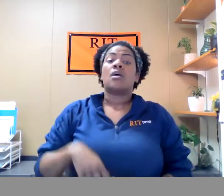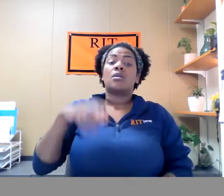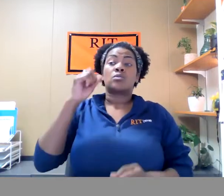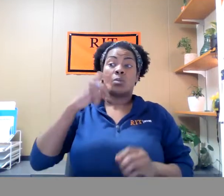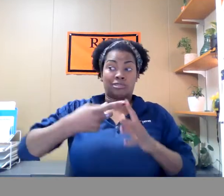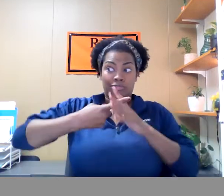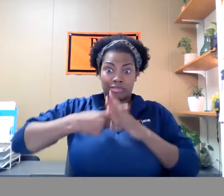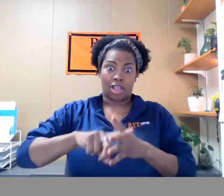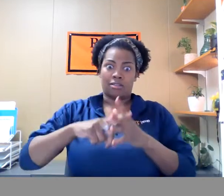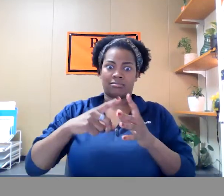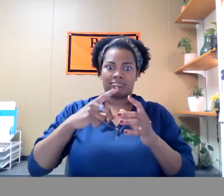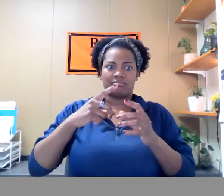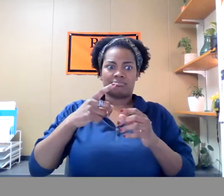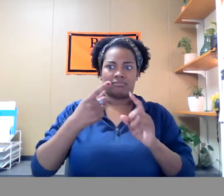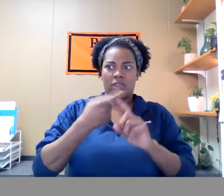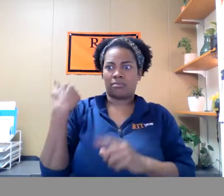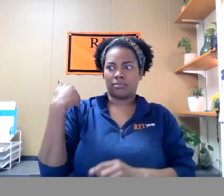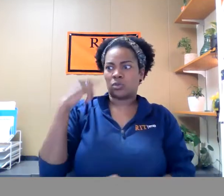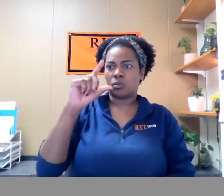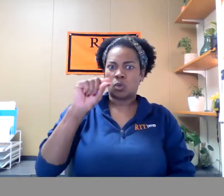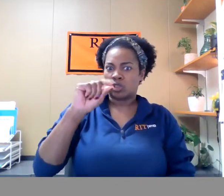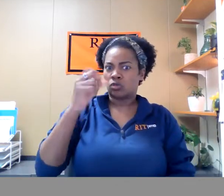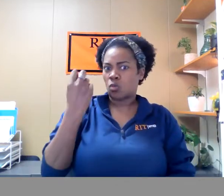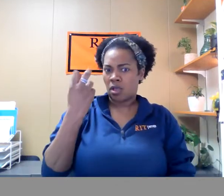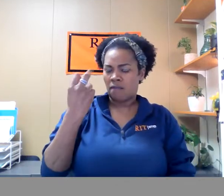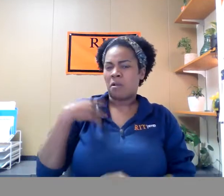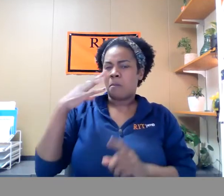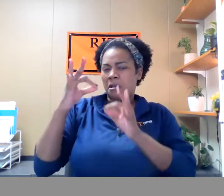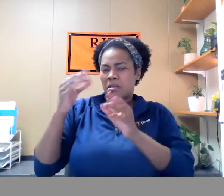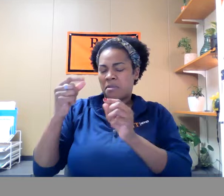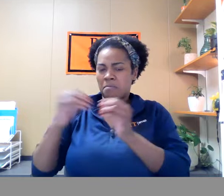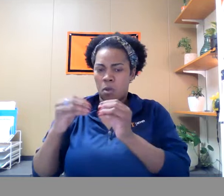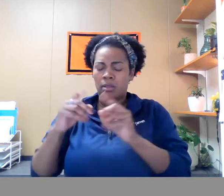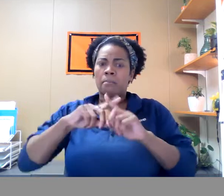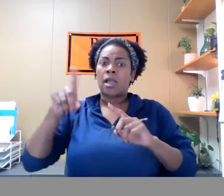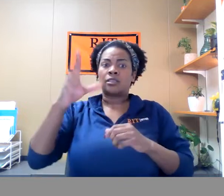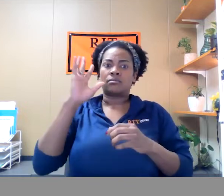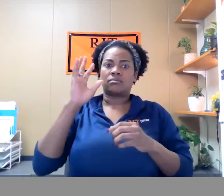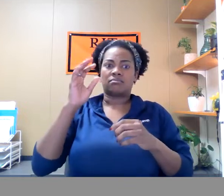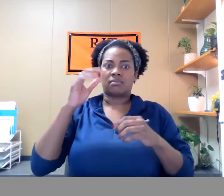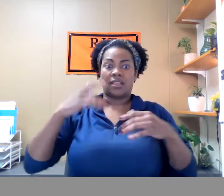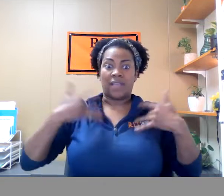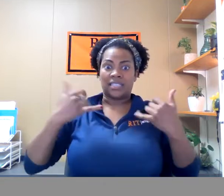You already know create, but innovation, this started back in, like, 2012,